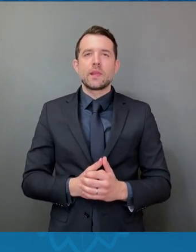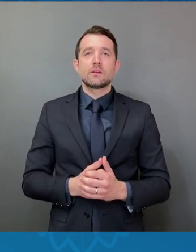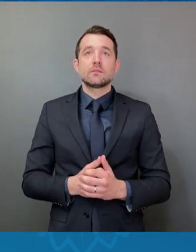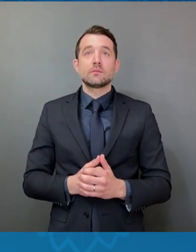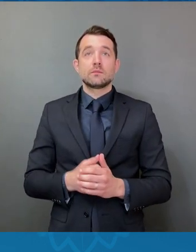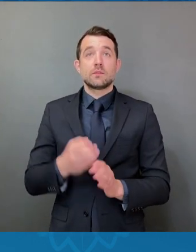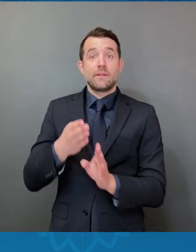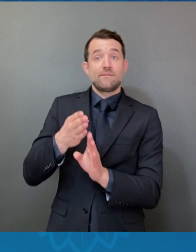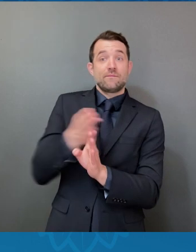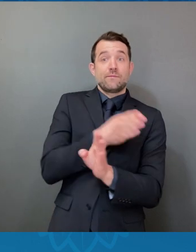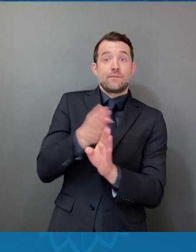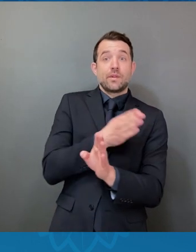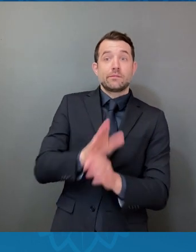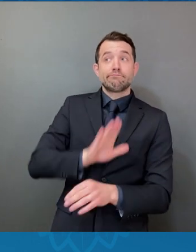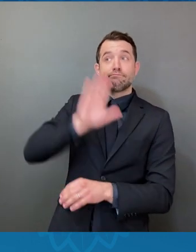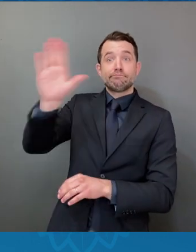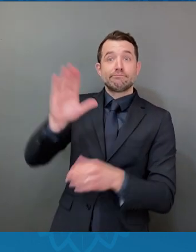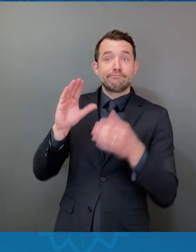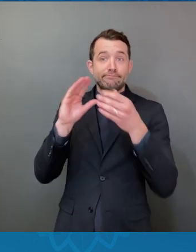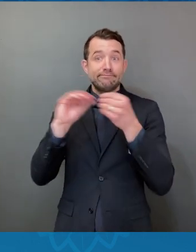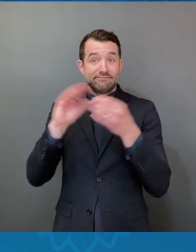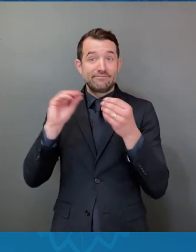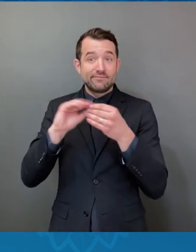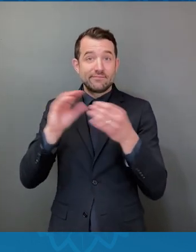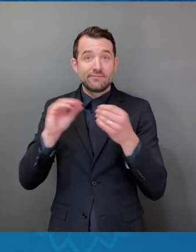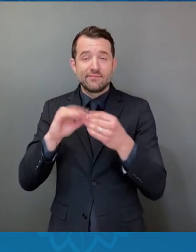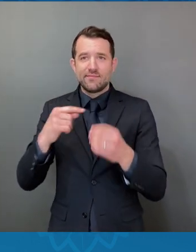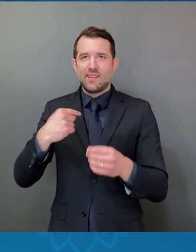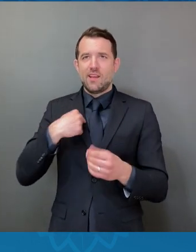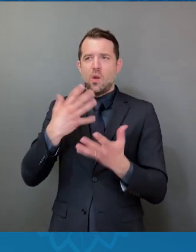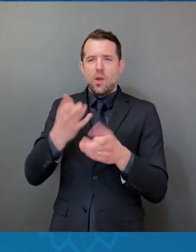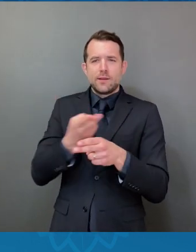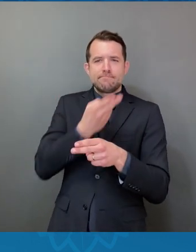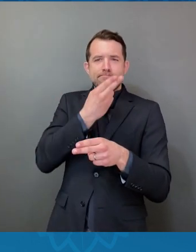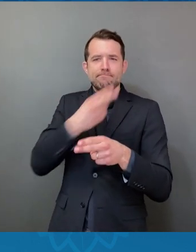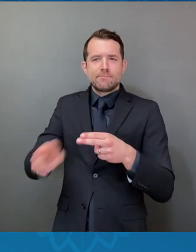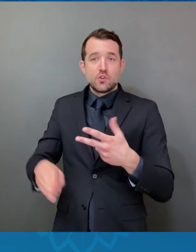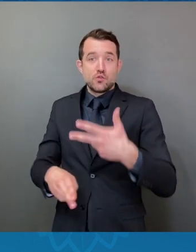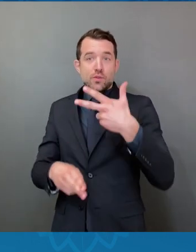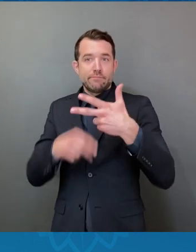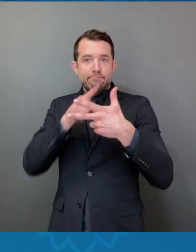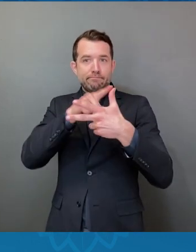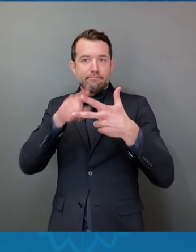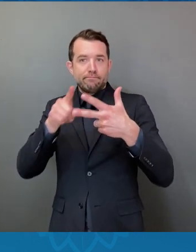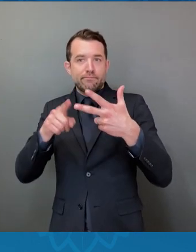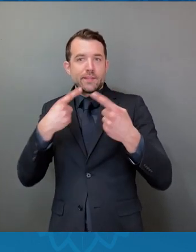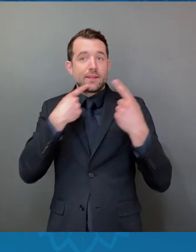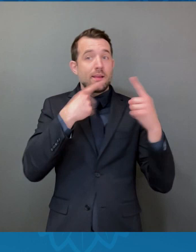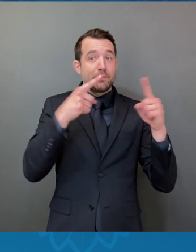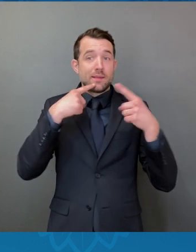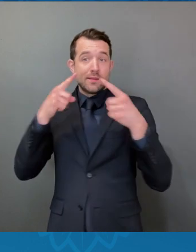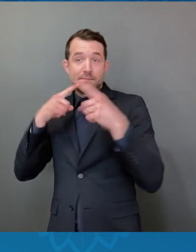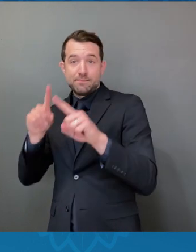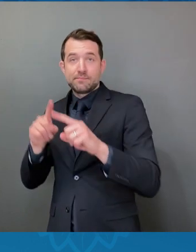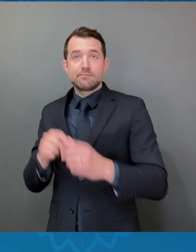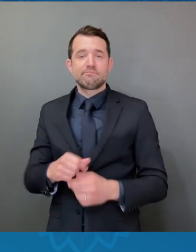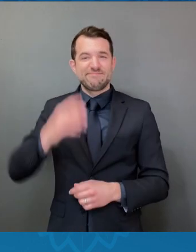I just want to share three quick announcements. As many of you know, disabled Americans often face unique challenges